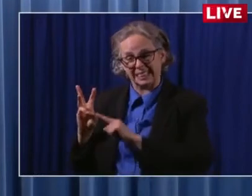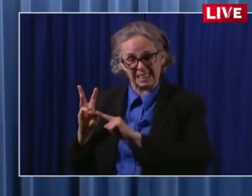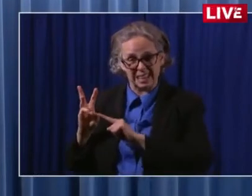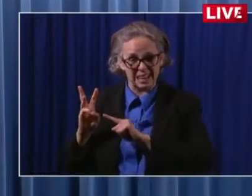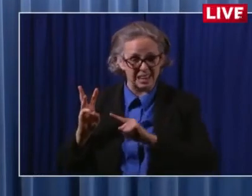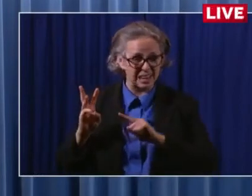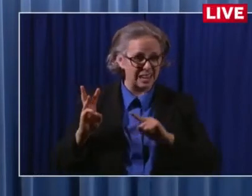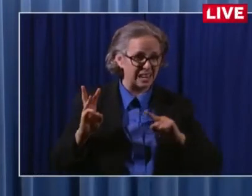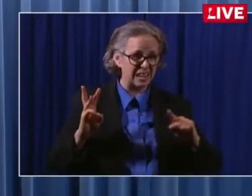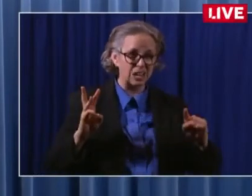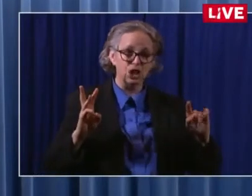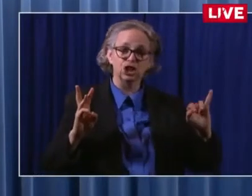LEVELS THAN EVER BEFORE.